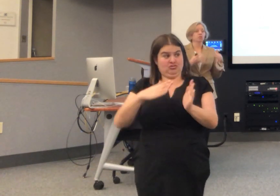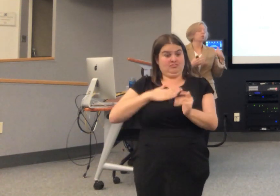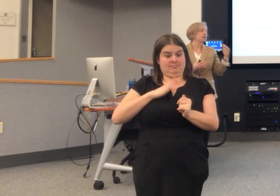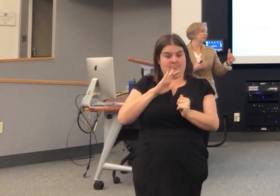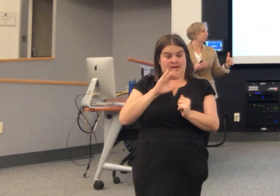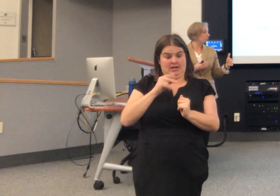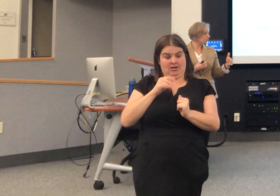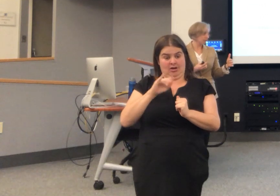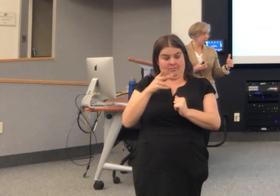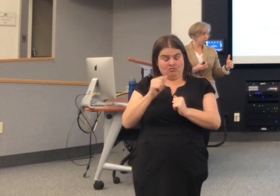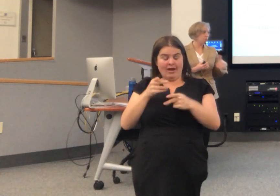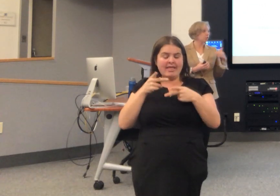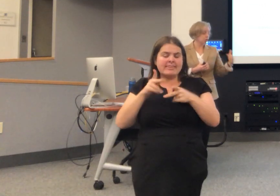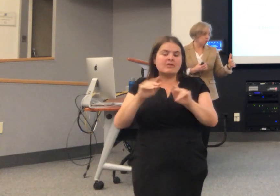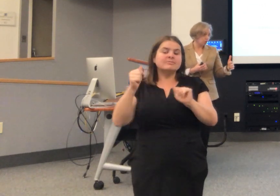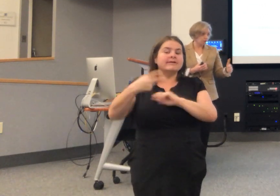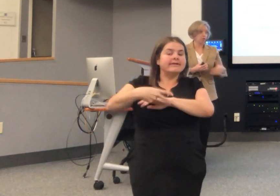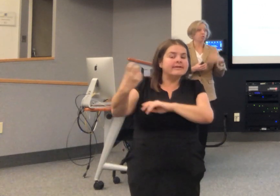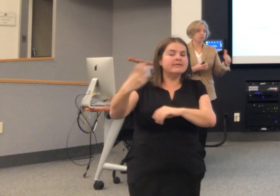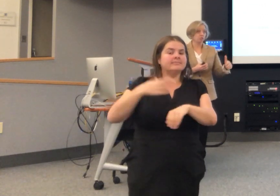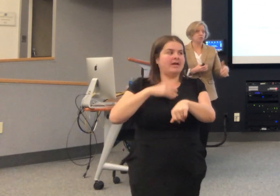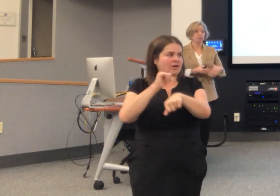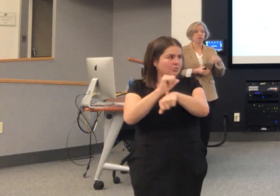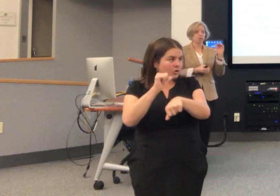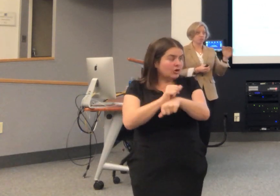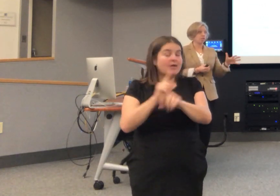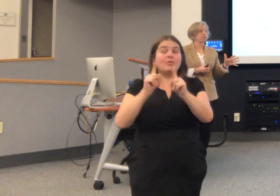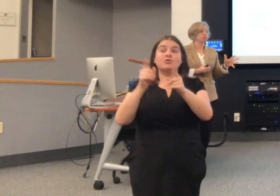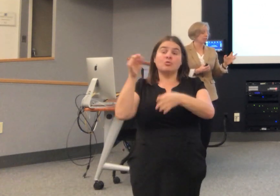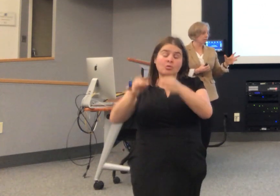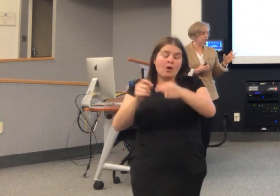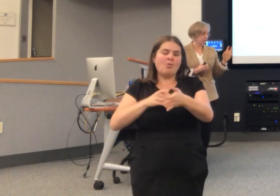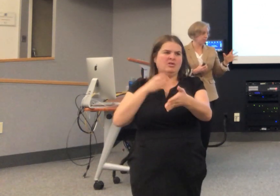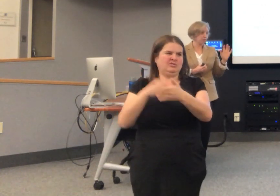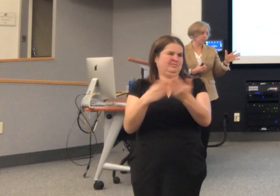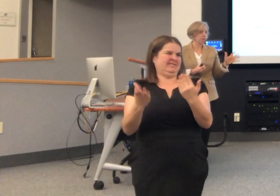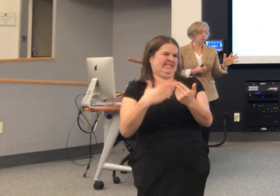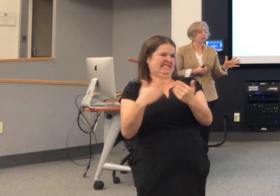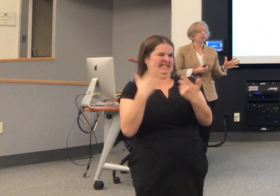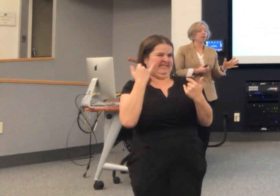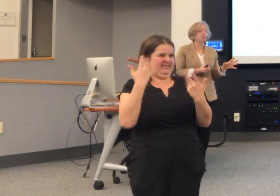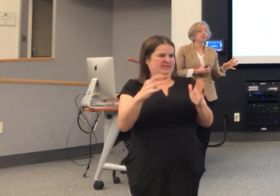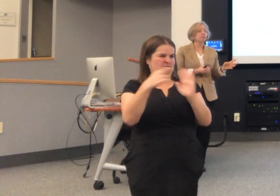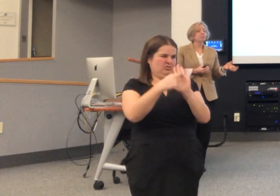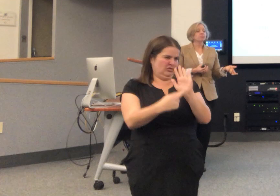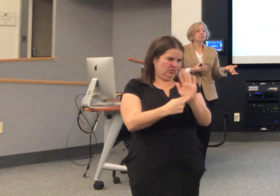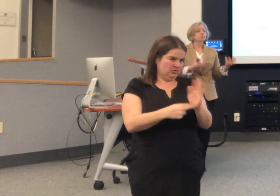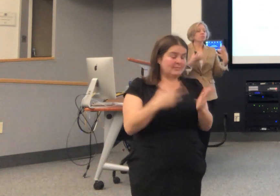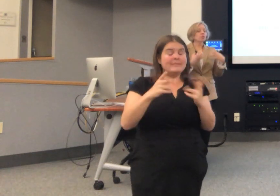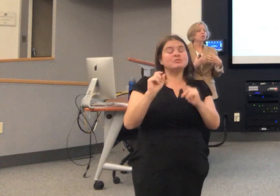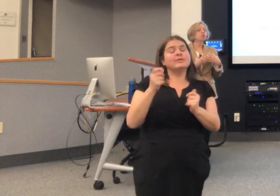and you wanna enforce it, you wanna go to court, or you wanna sue somebody, or send a letter of sell, telling them to knock it off,